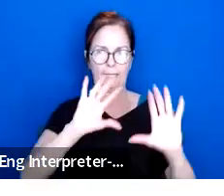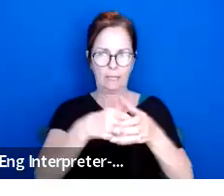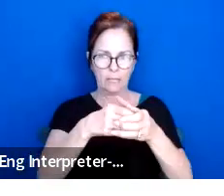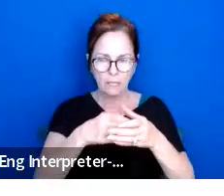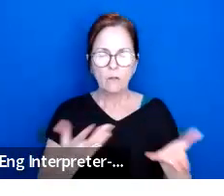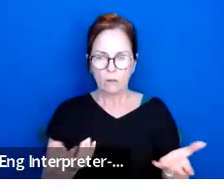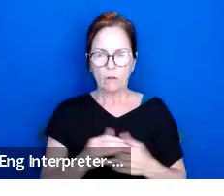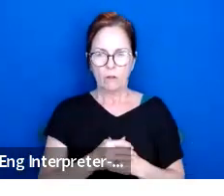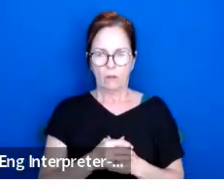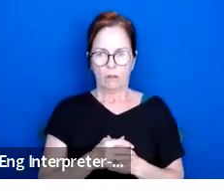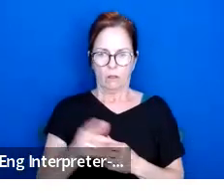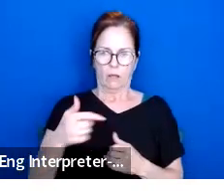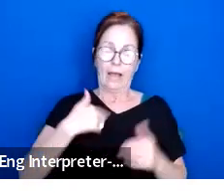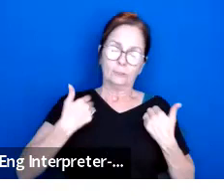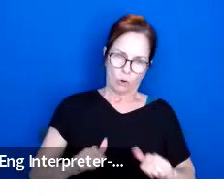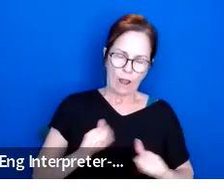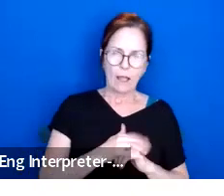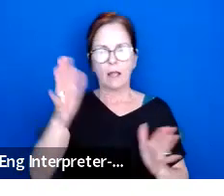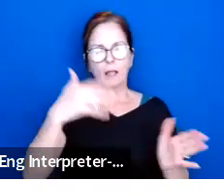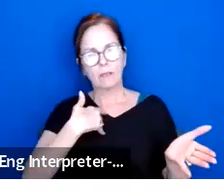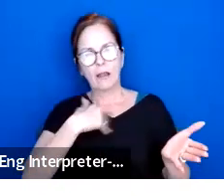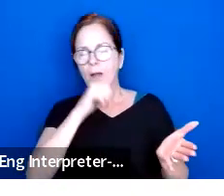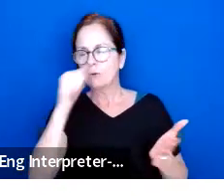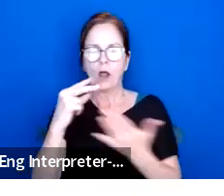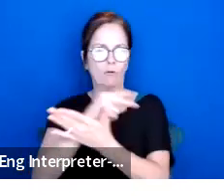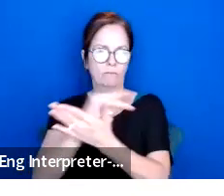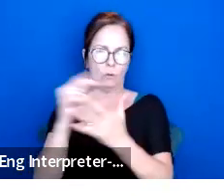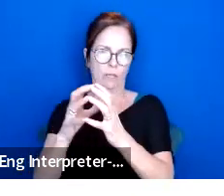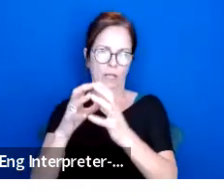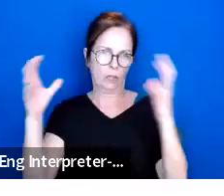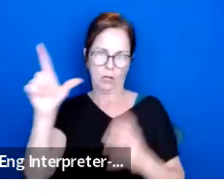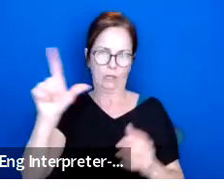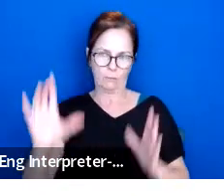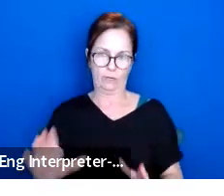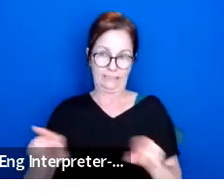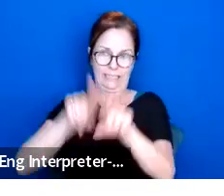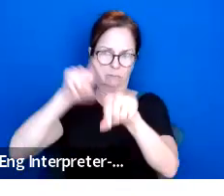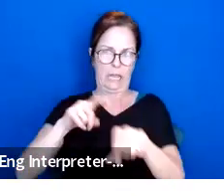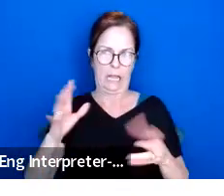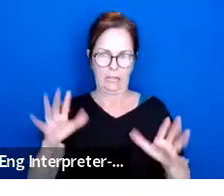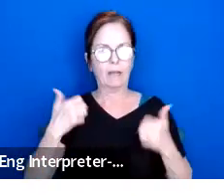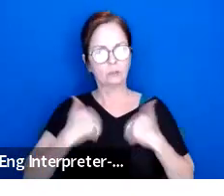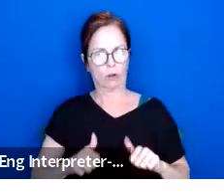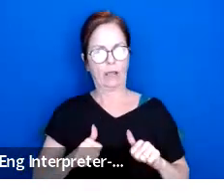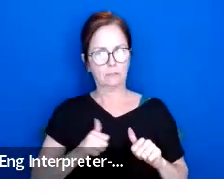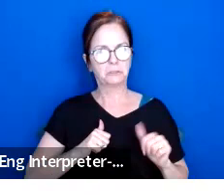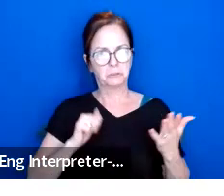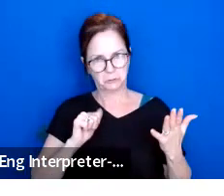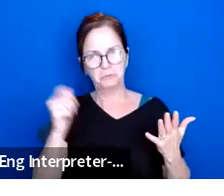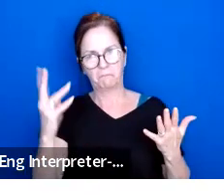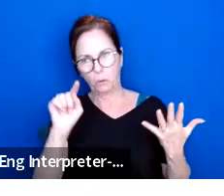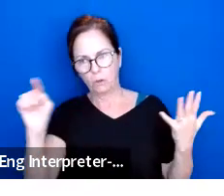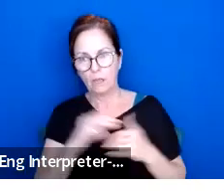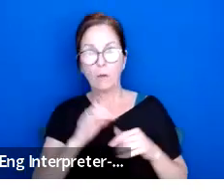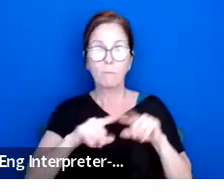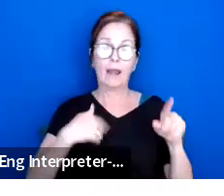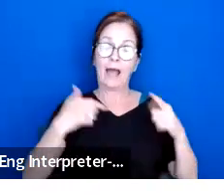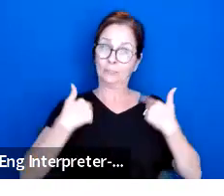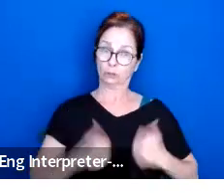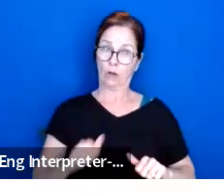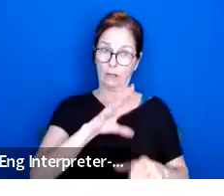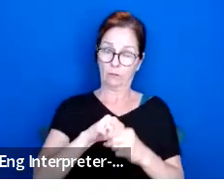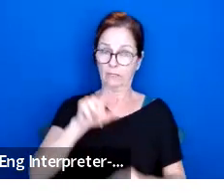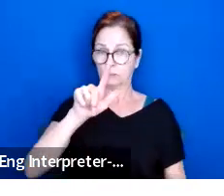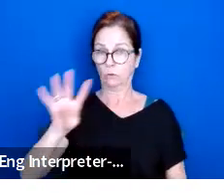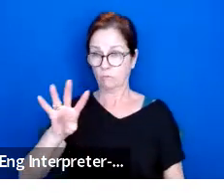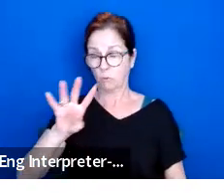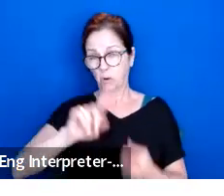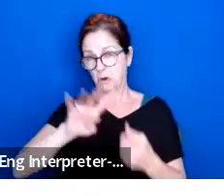But I try within maybe 24 to 48 h of a workstation observation. Good or bad to get my observations to the team, including the review.